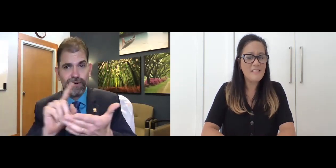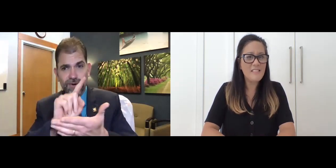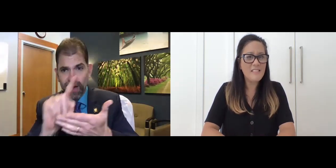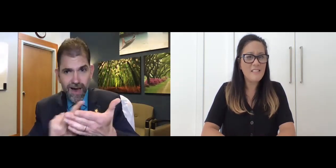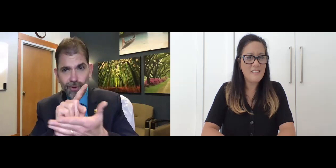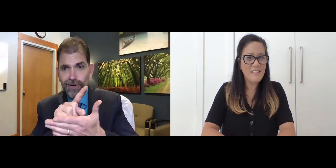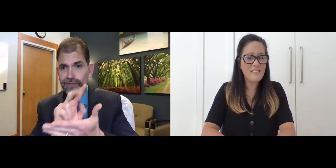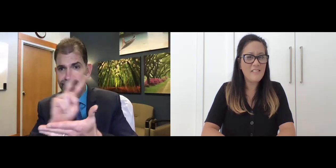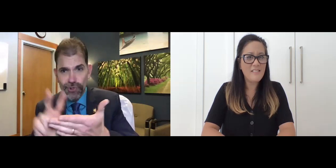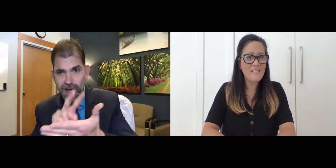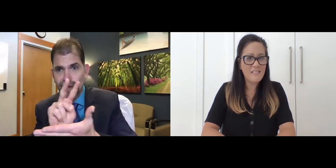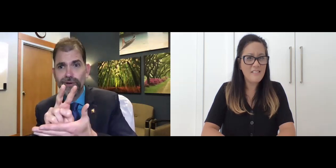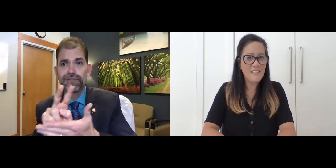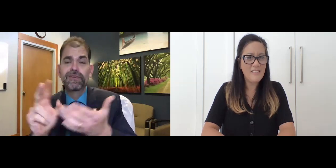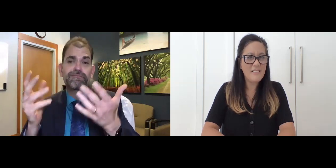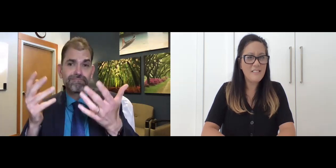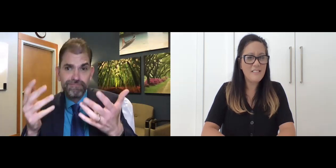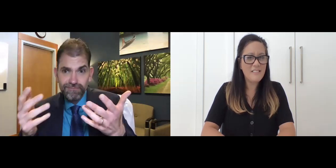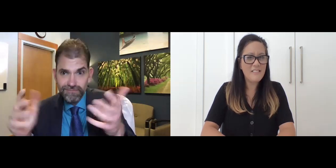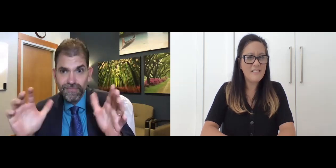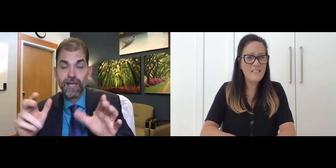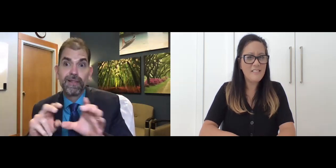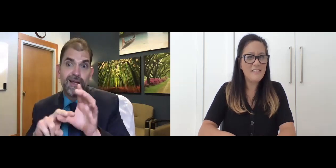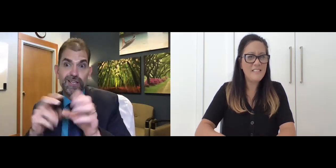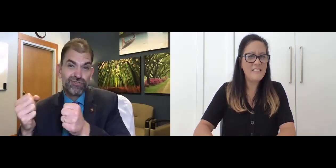where I would receive therapy for say one or two hours